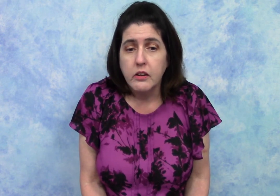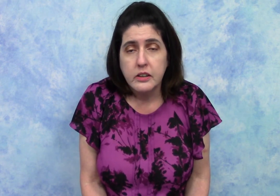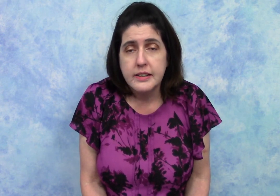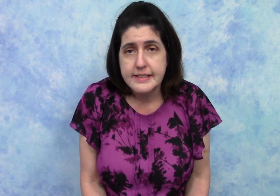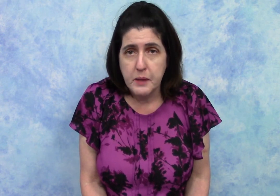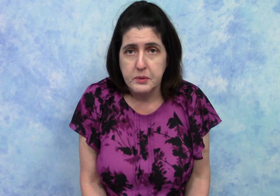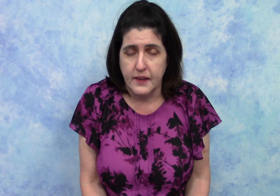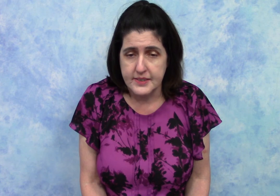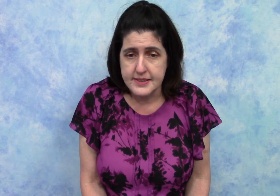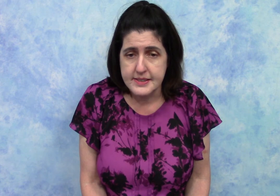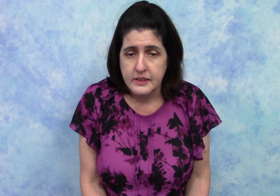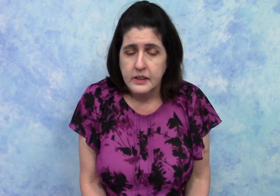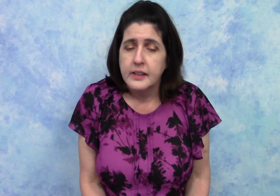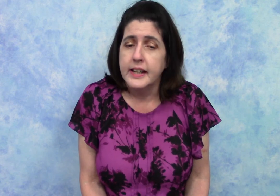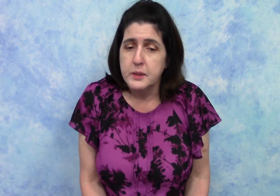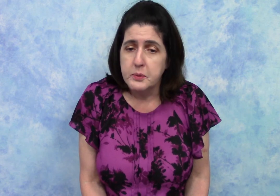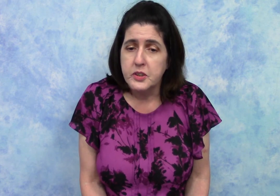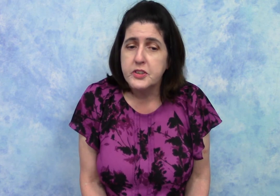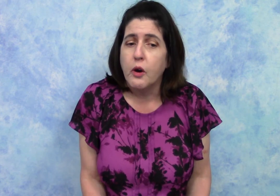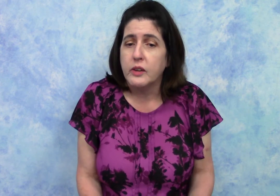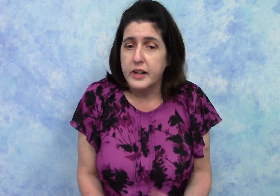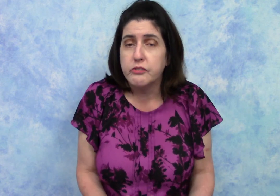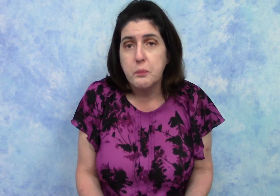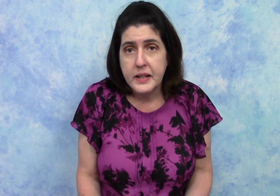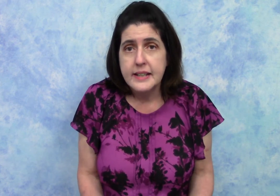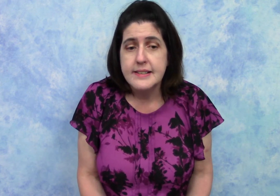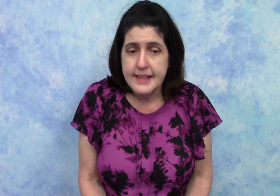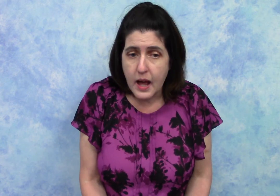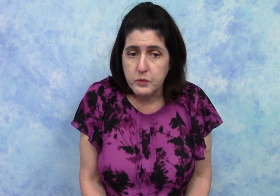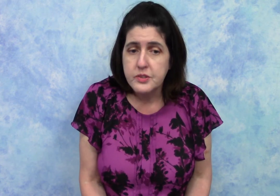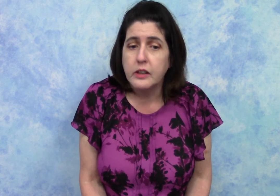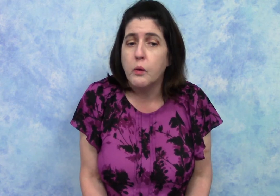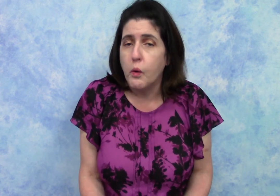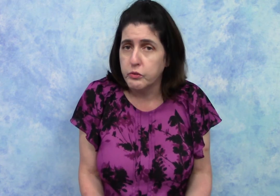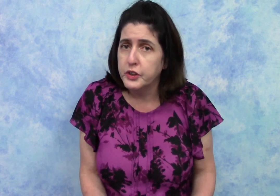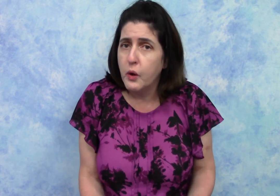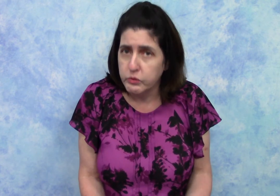good example of this. In the books there are a lot of repeating sounds that go over and over